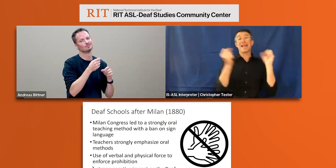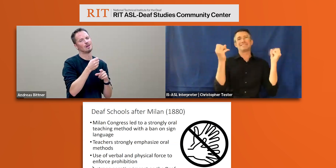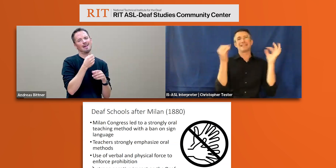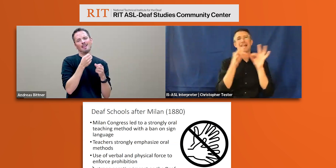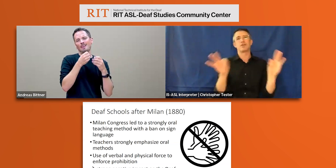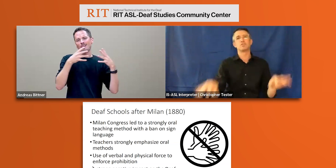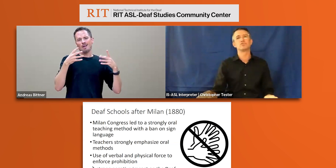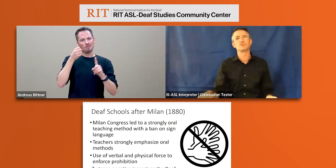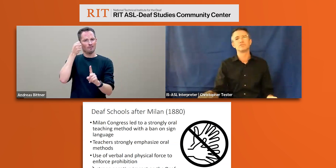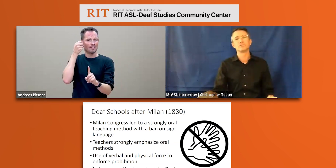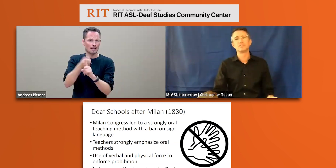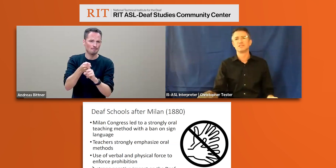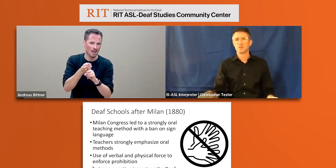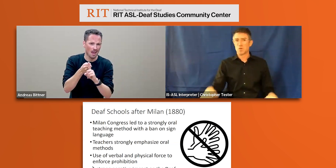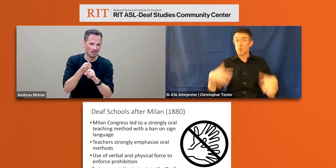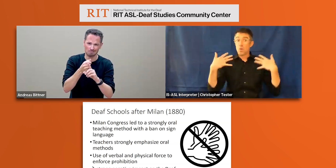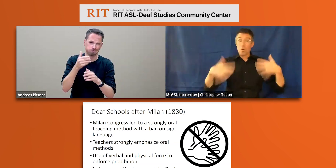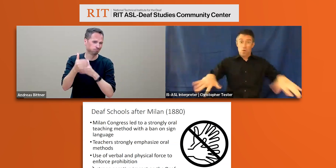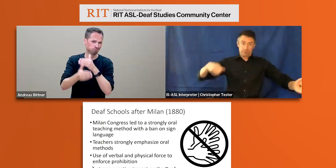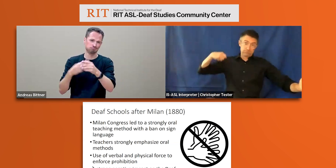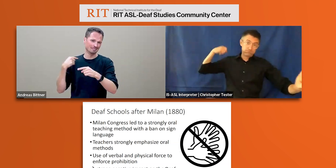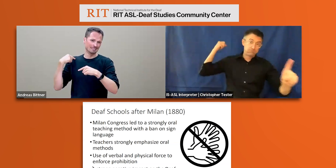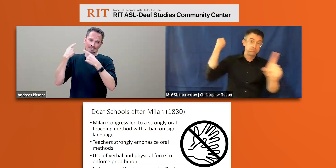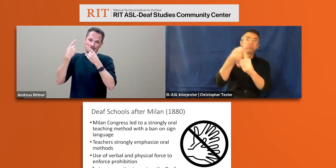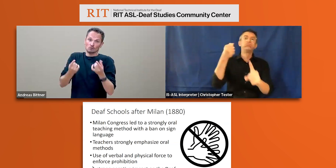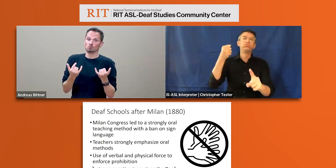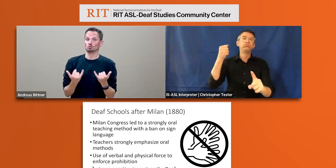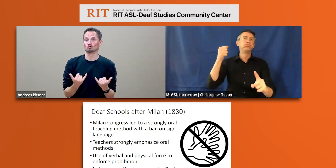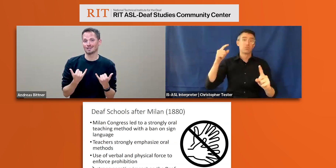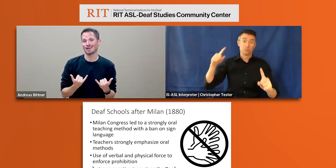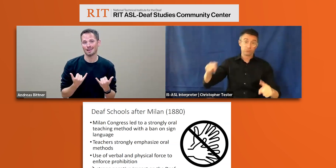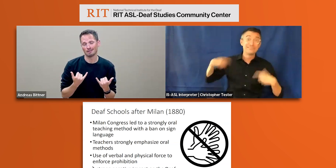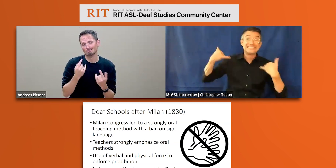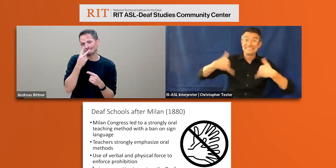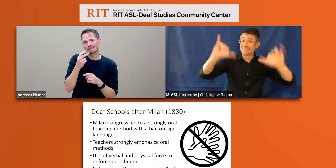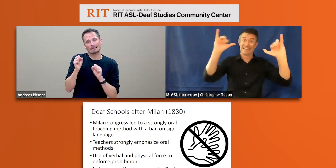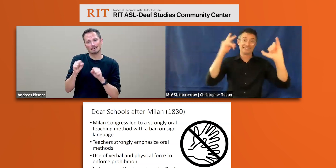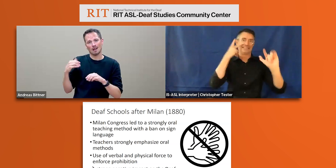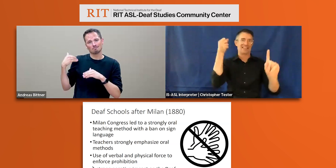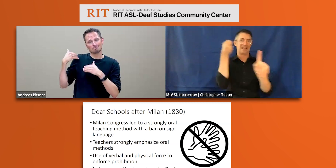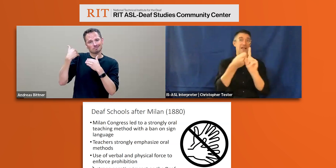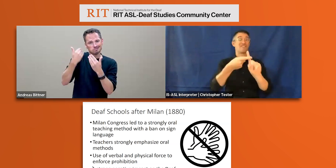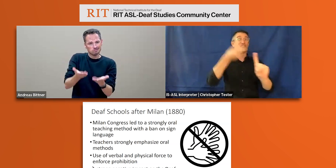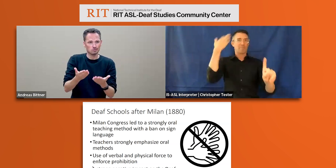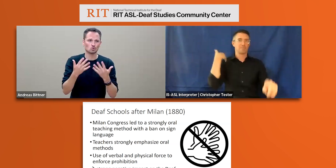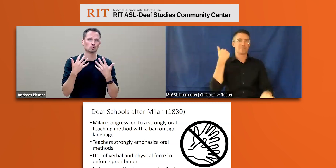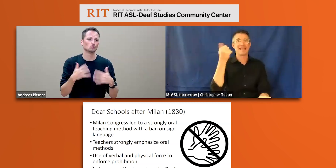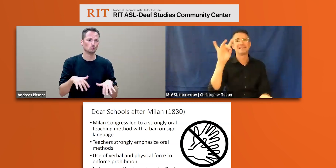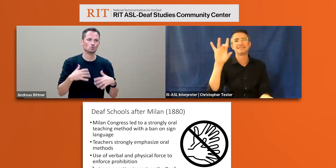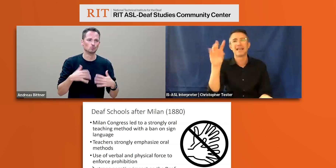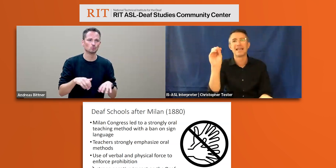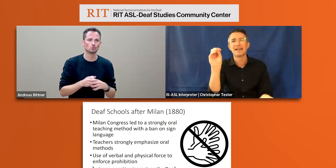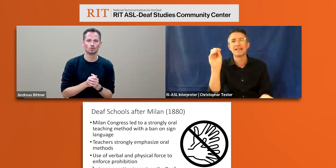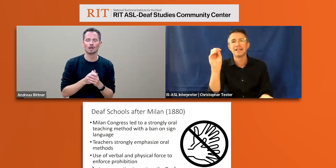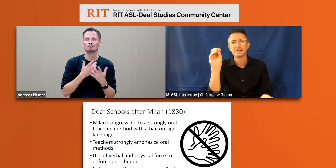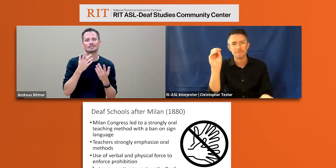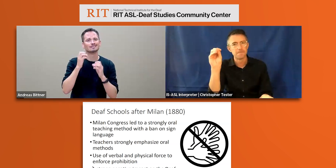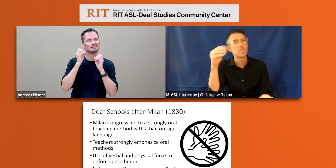to ban sign language and promote an oral teaching method regardless of hearing status.